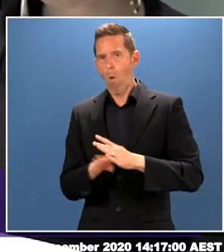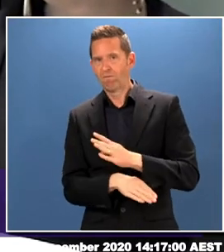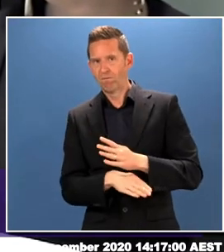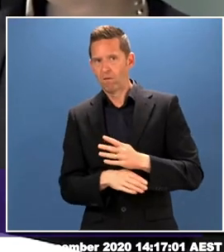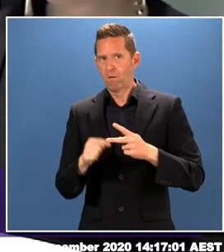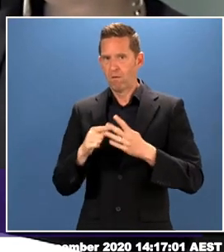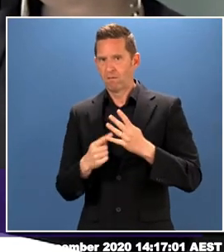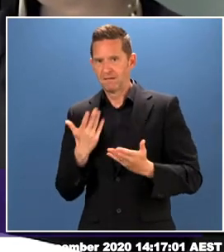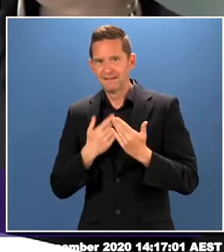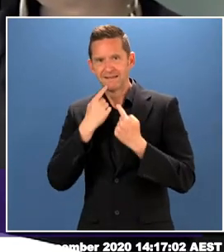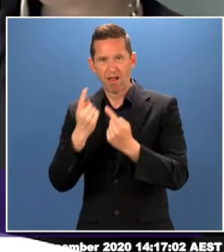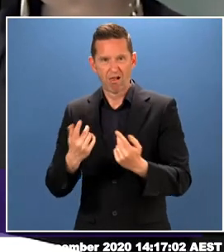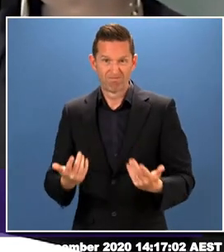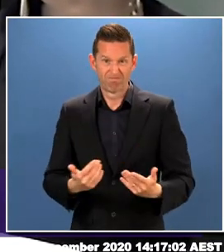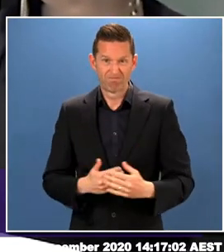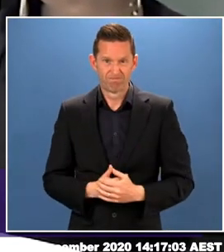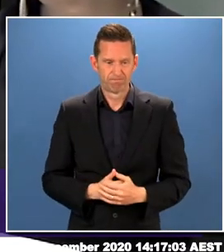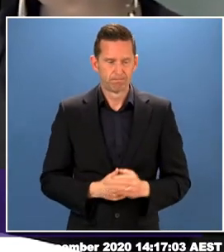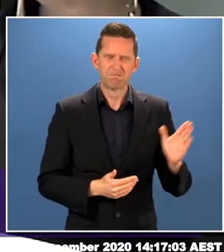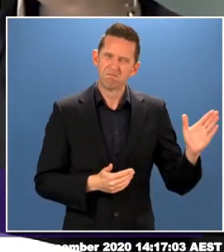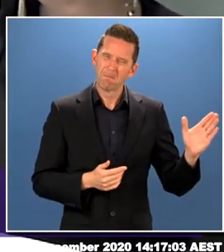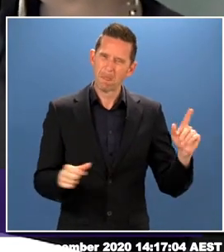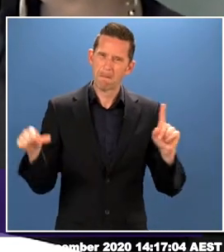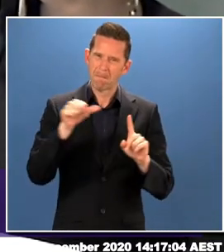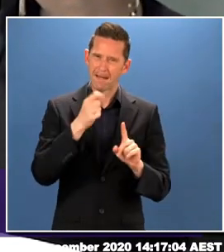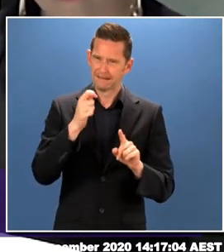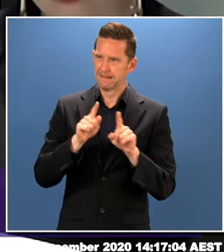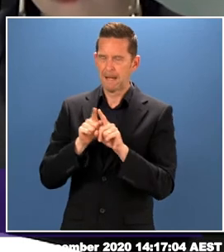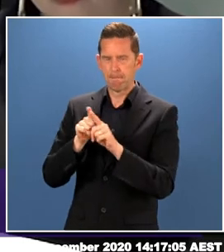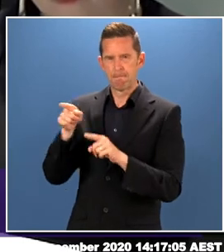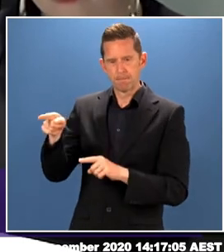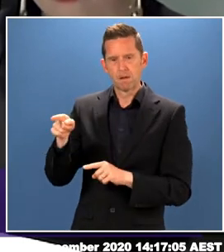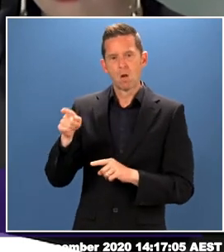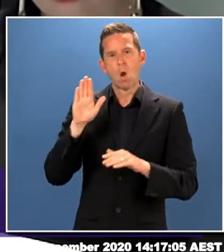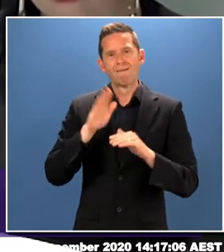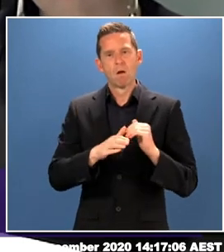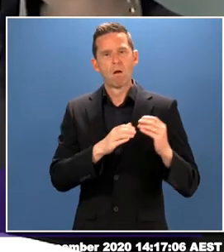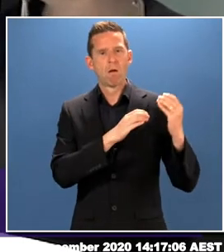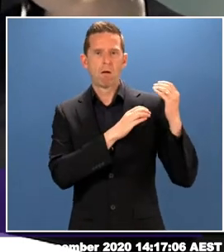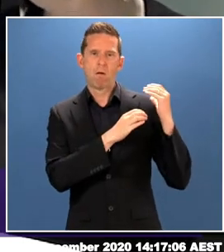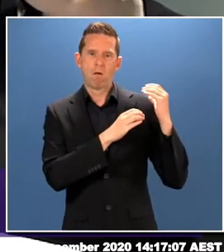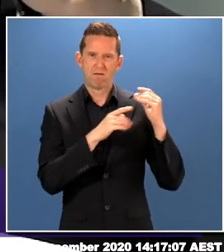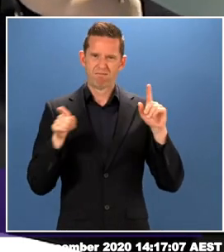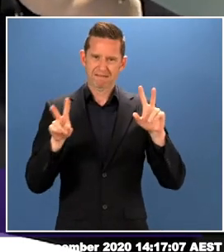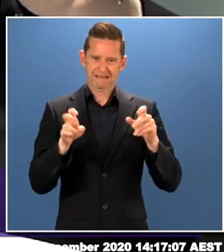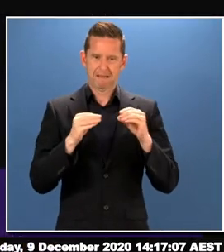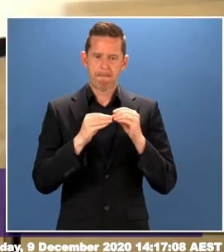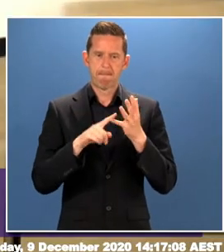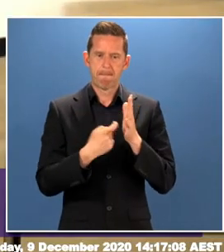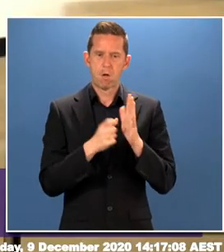And just picking up on that issue I will come back to you, Ms Bath. But just picking up on that issue of burden, Ms Morgan, we've heard evidence